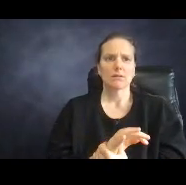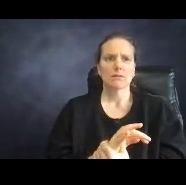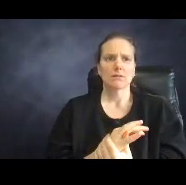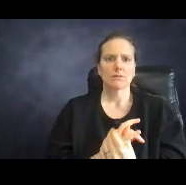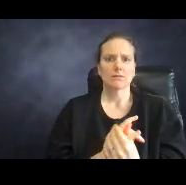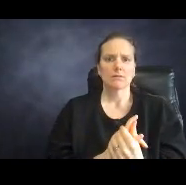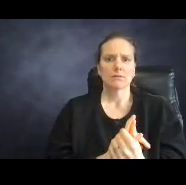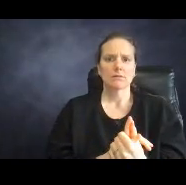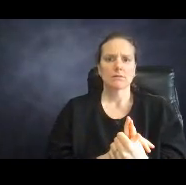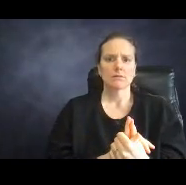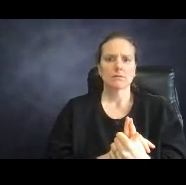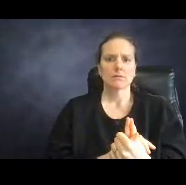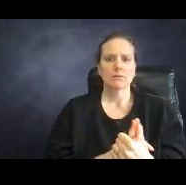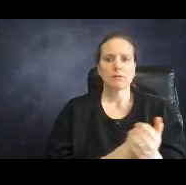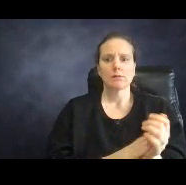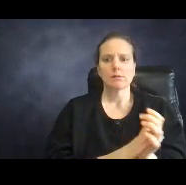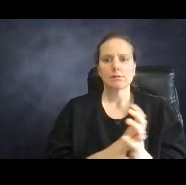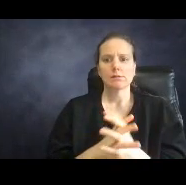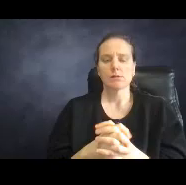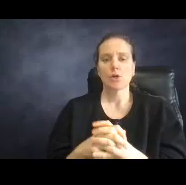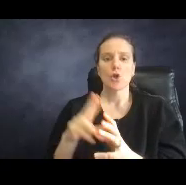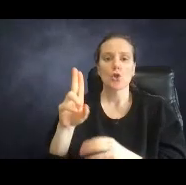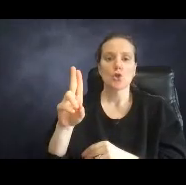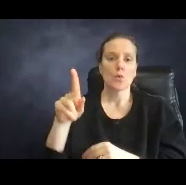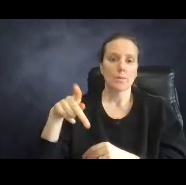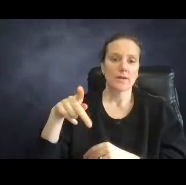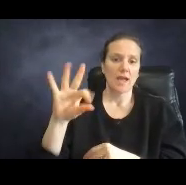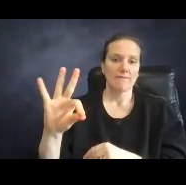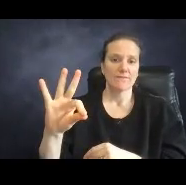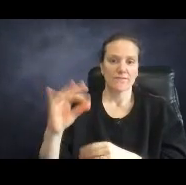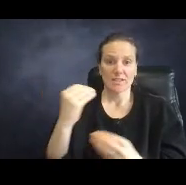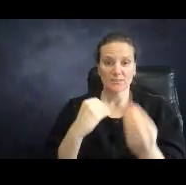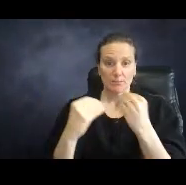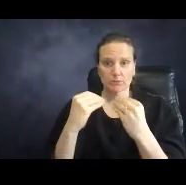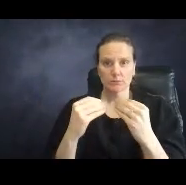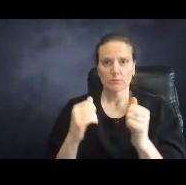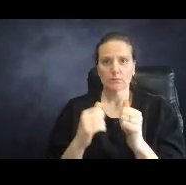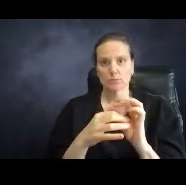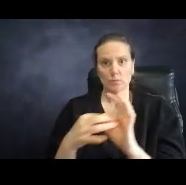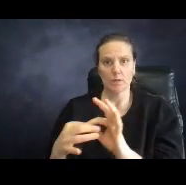So UPF consumption is associated with increased risk of chronic disease in addition to obesity.